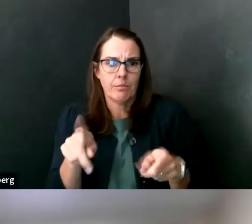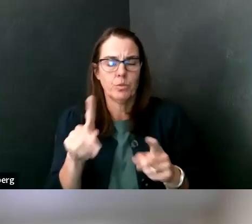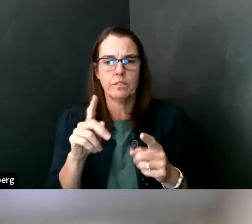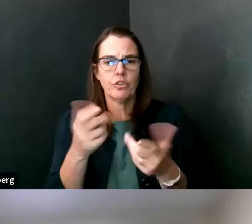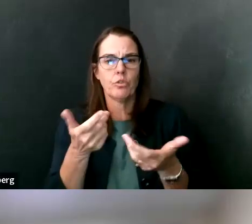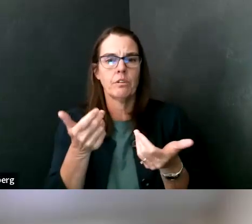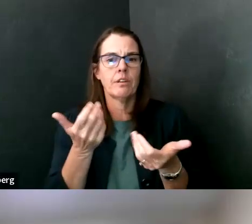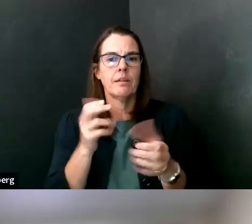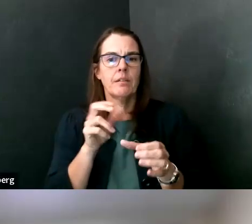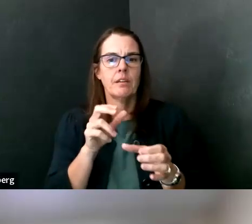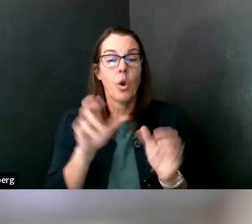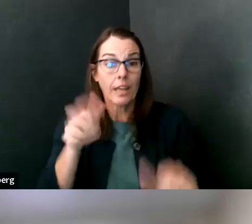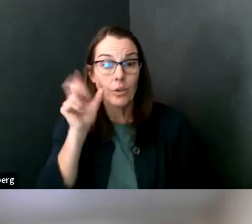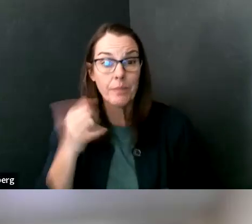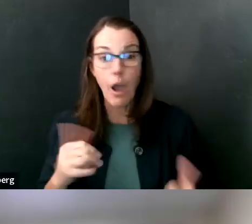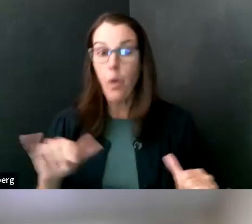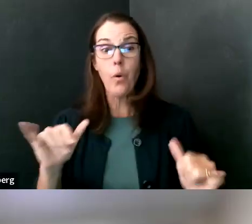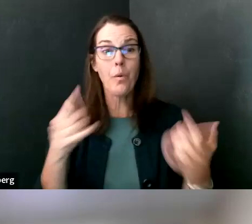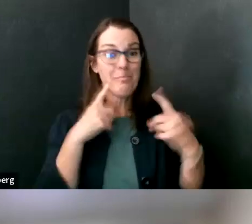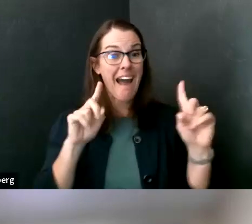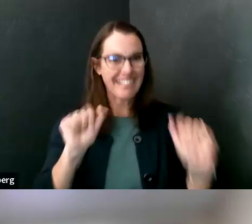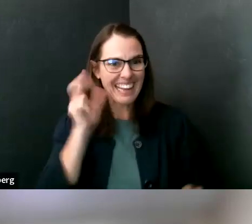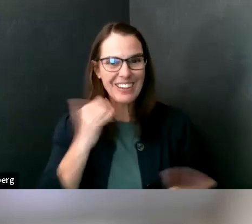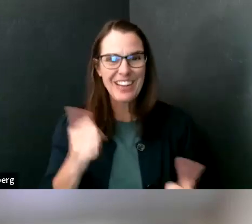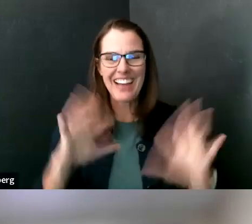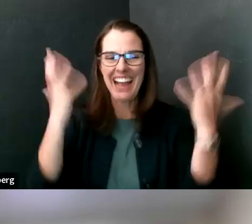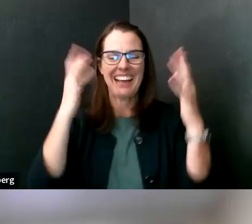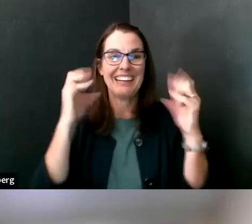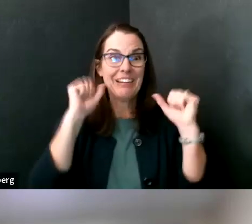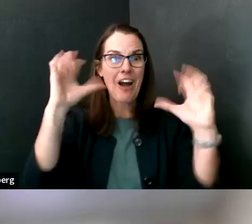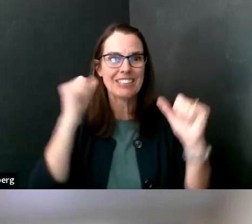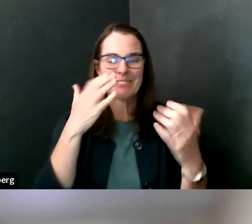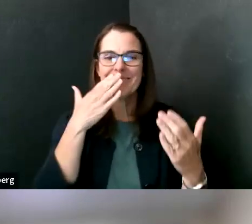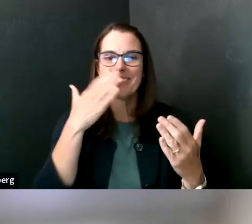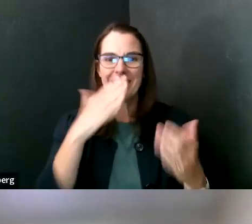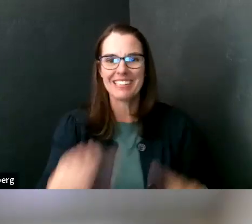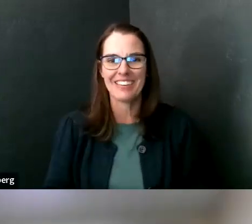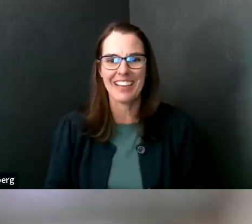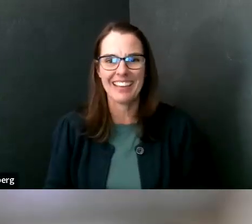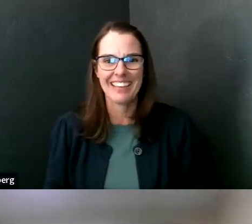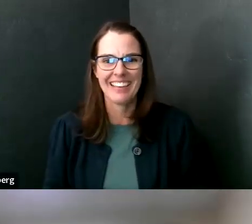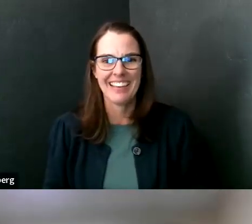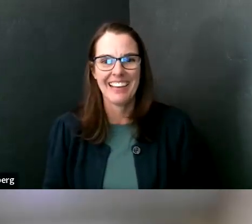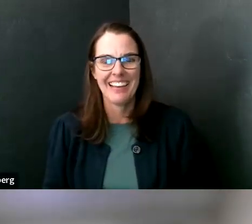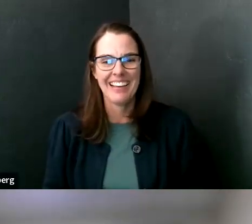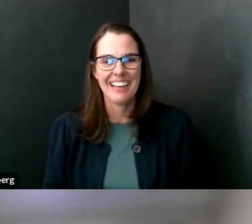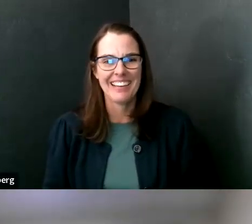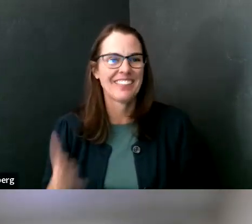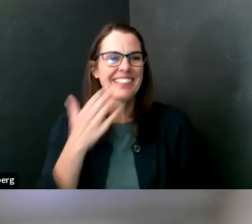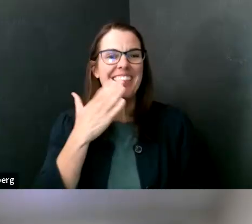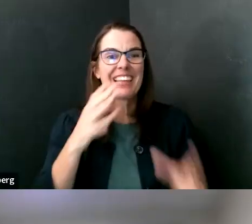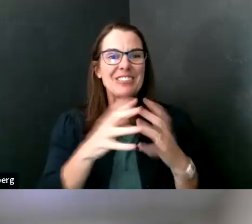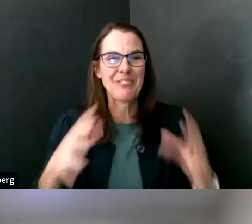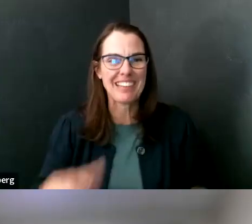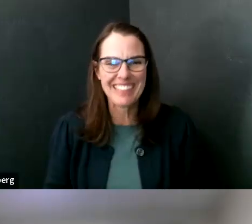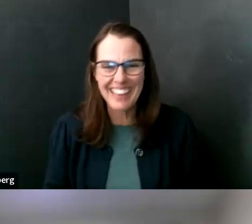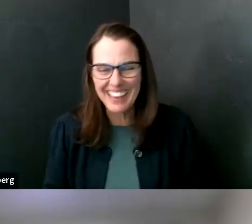try to come back in. We can. Thank you. Welcome. Awesome. Great suggestion. Thank you so much. Um